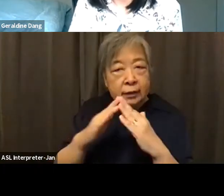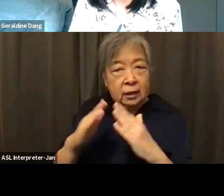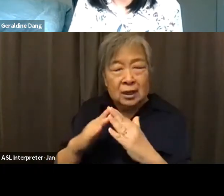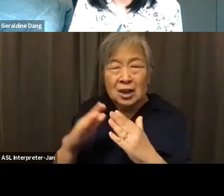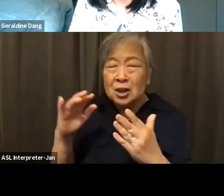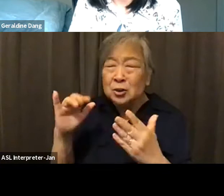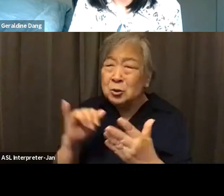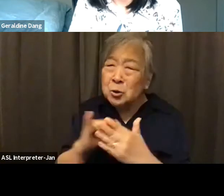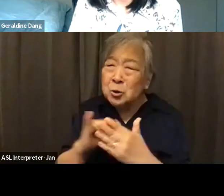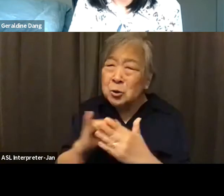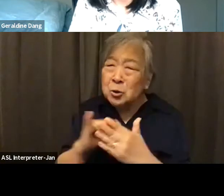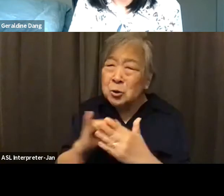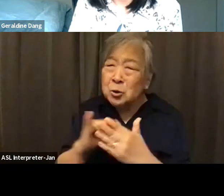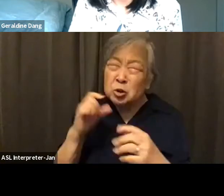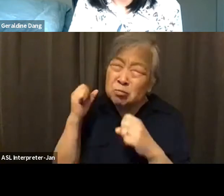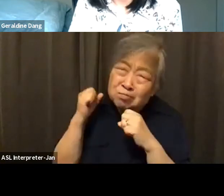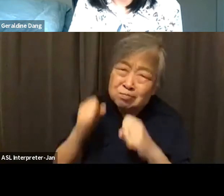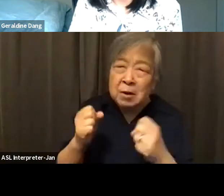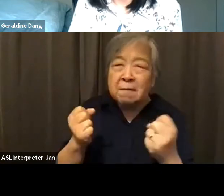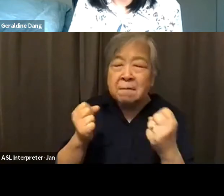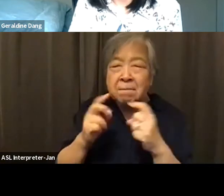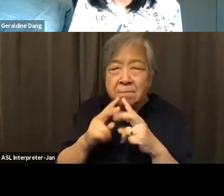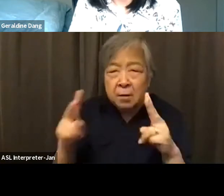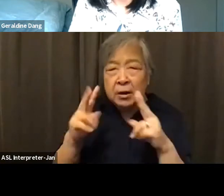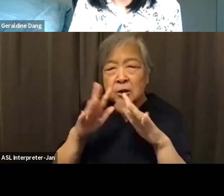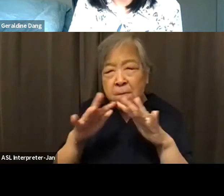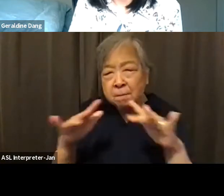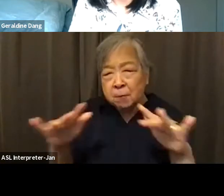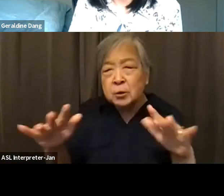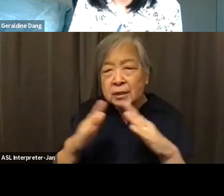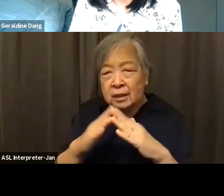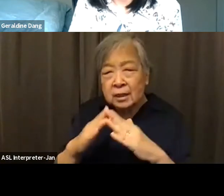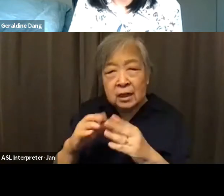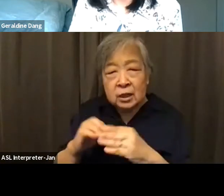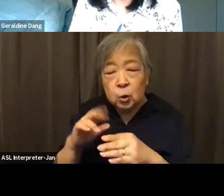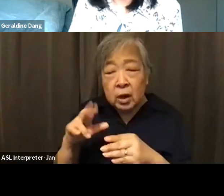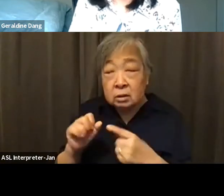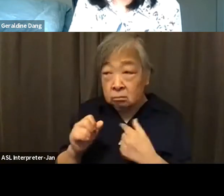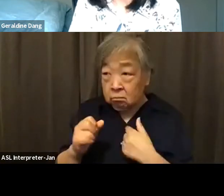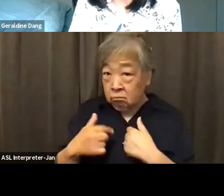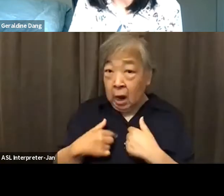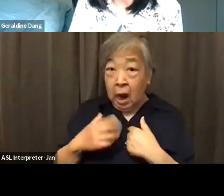diverse cities in the U.S., and I never had to really think about my Blackness.